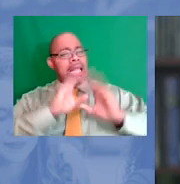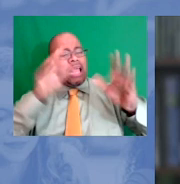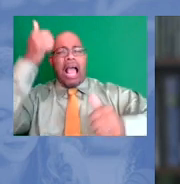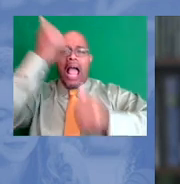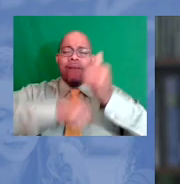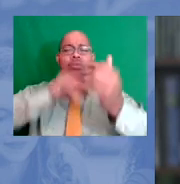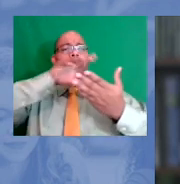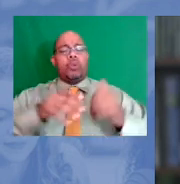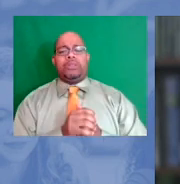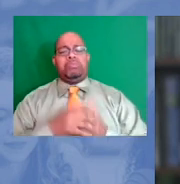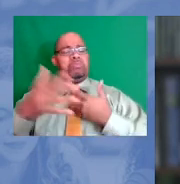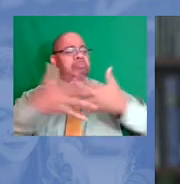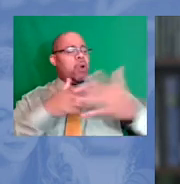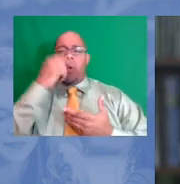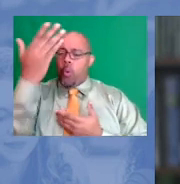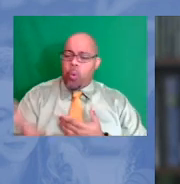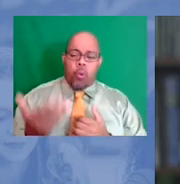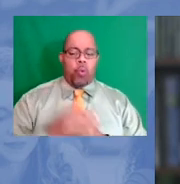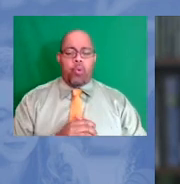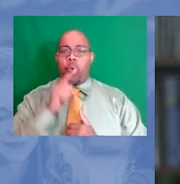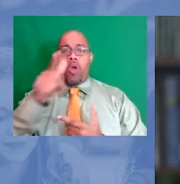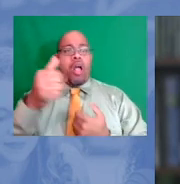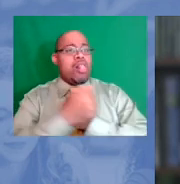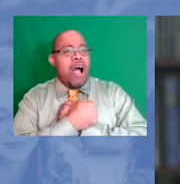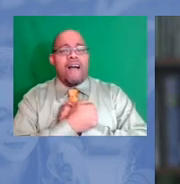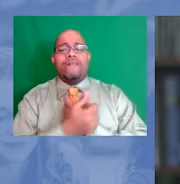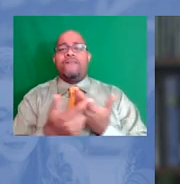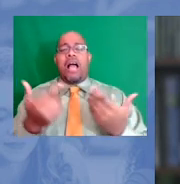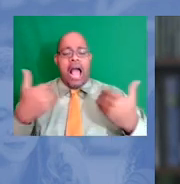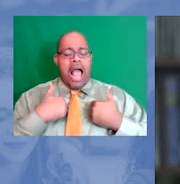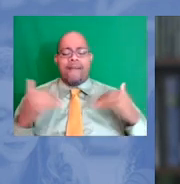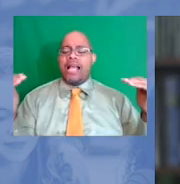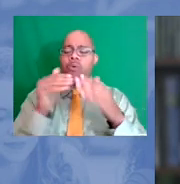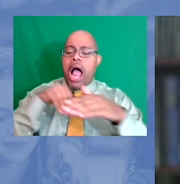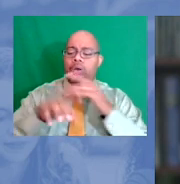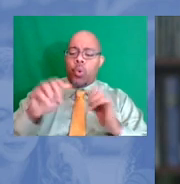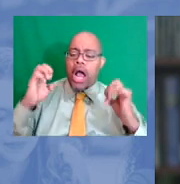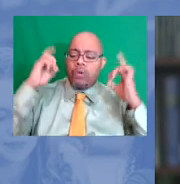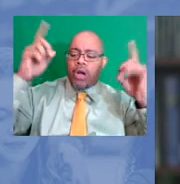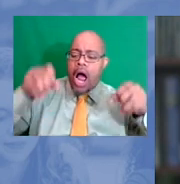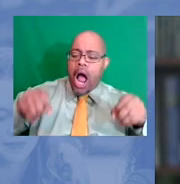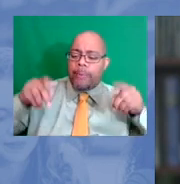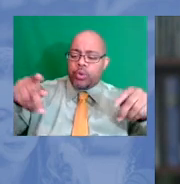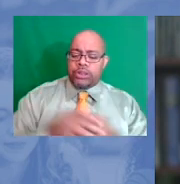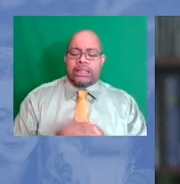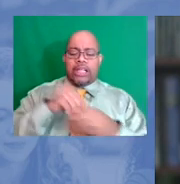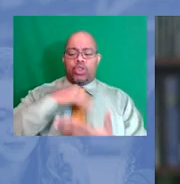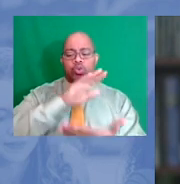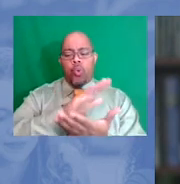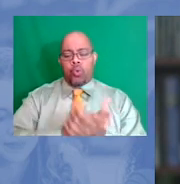WHO THEY ARE OR WHO THEY LOVE HAVE EQUAL ACCESS TO EDUCATIONAL OPPORTUNITIES IN OUR SCHOOLS.